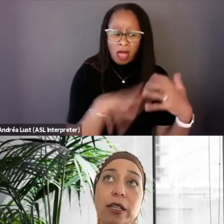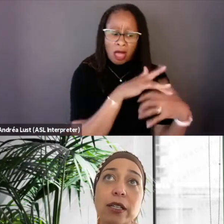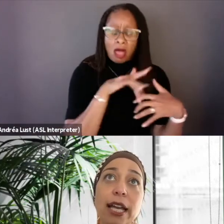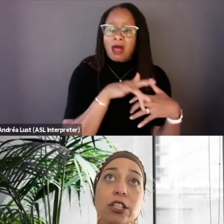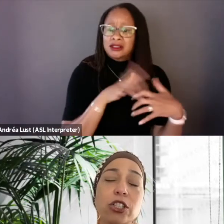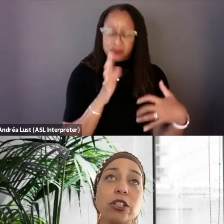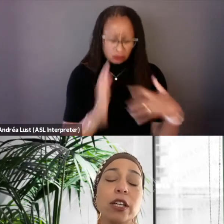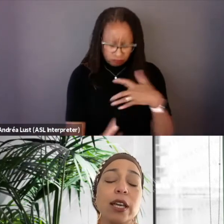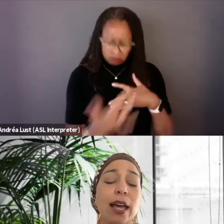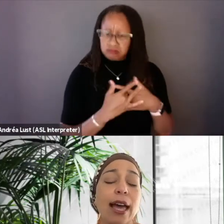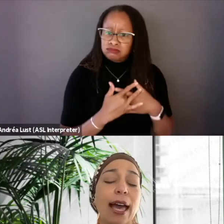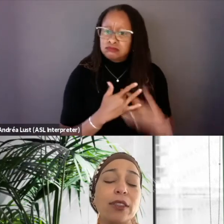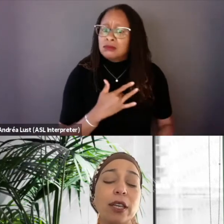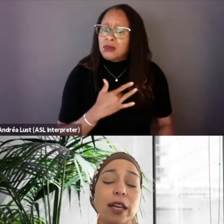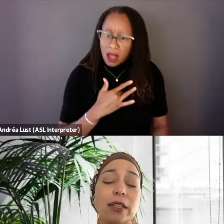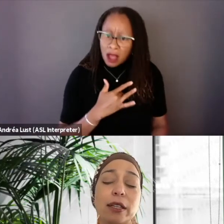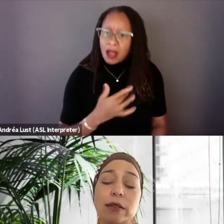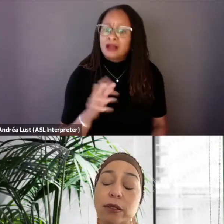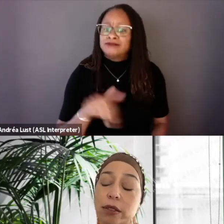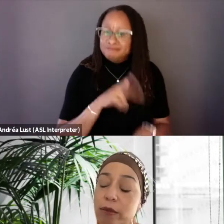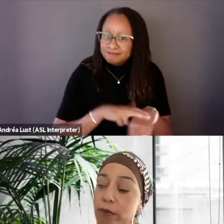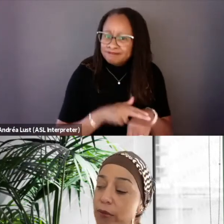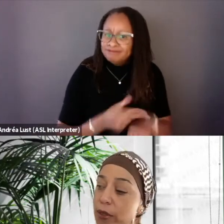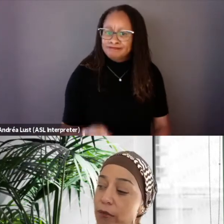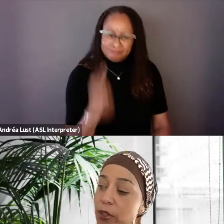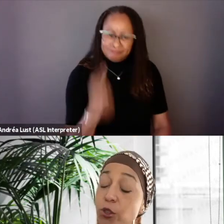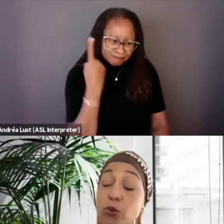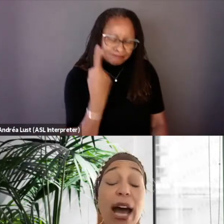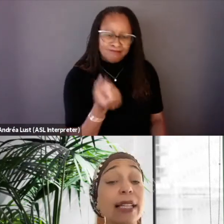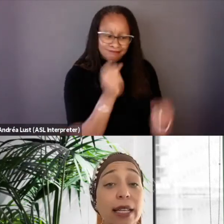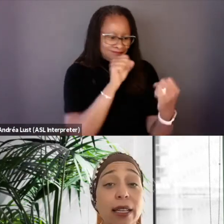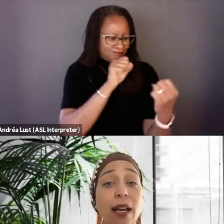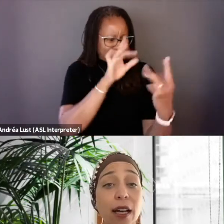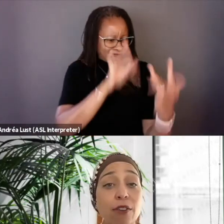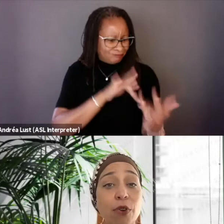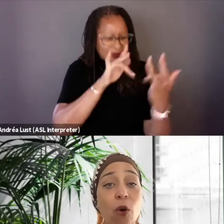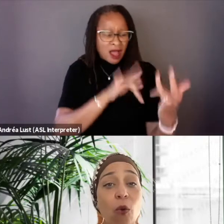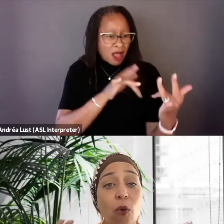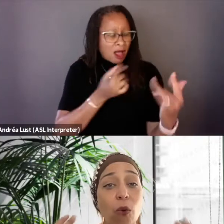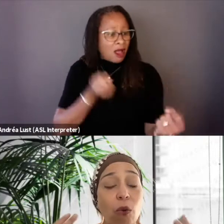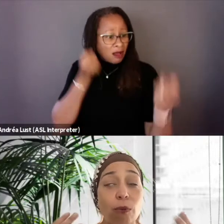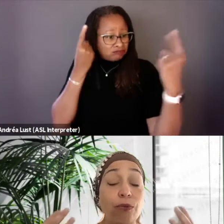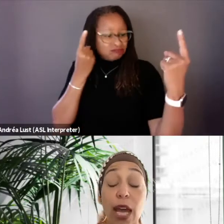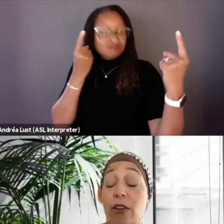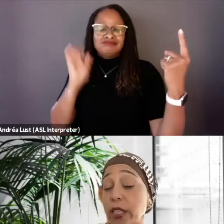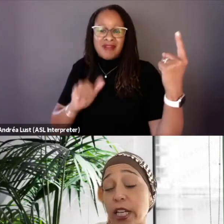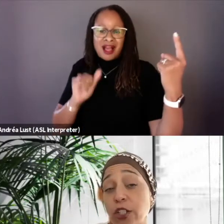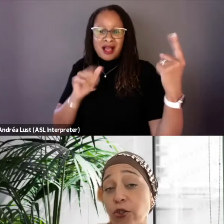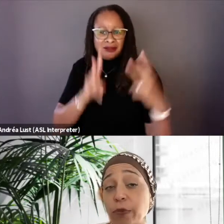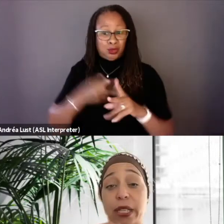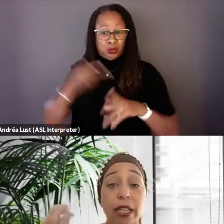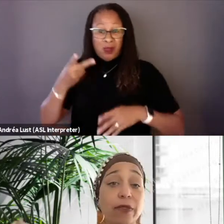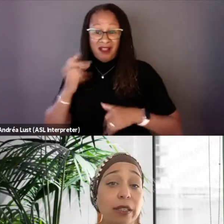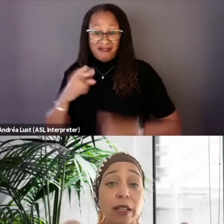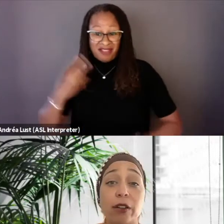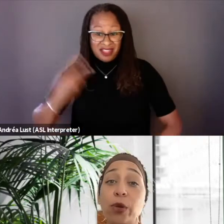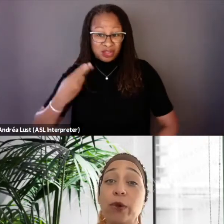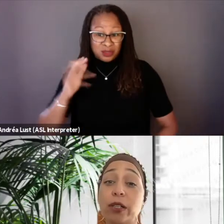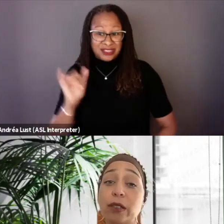and the nature and the duality of not only the history, but even, you know, and we were,